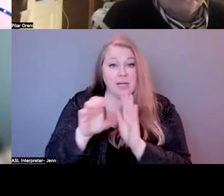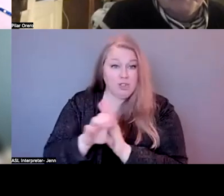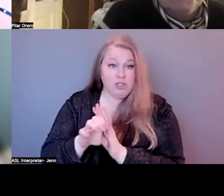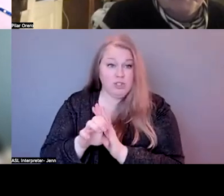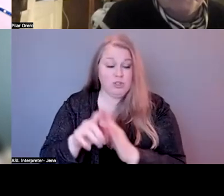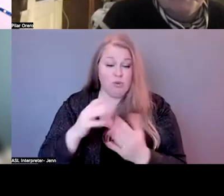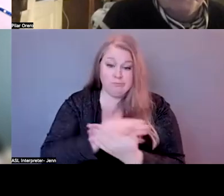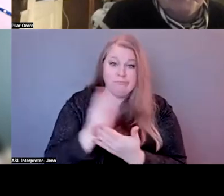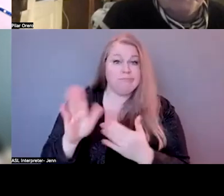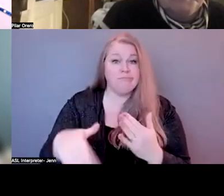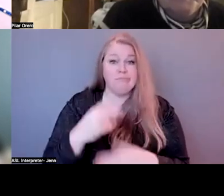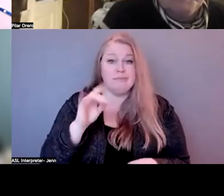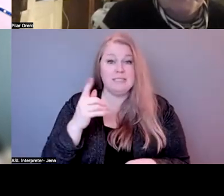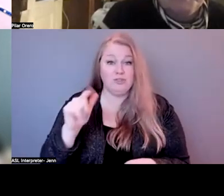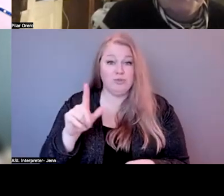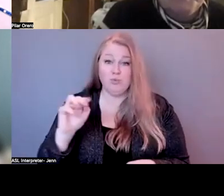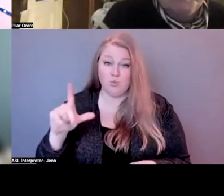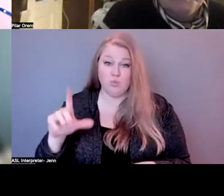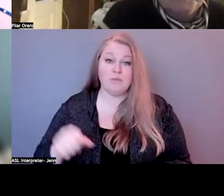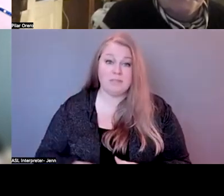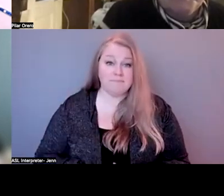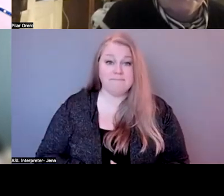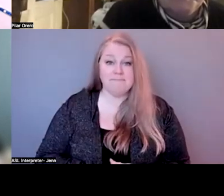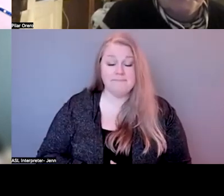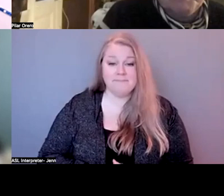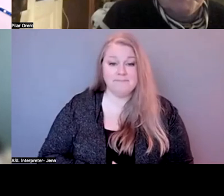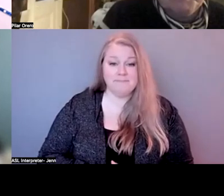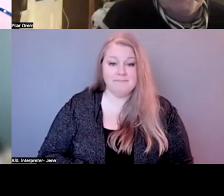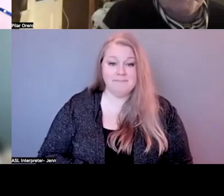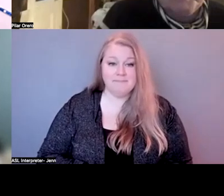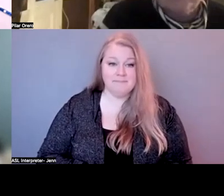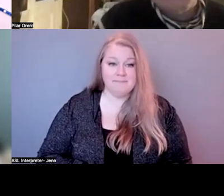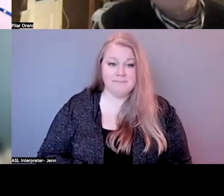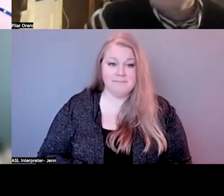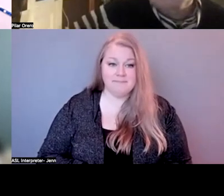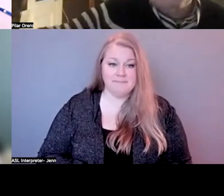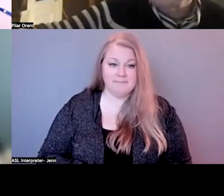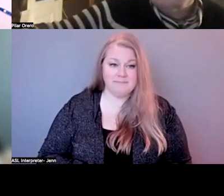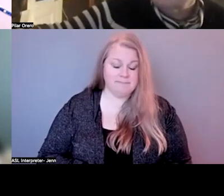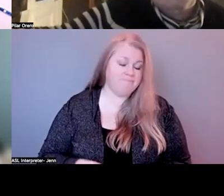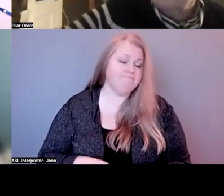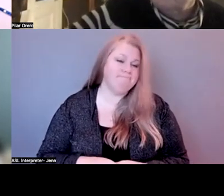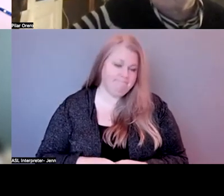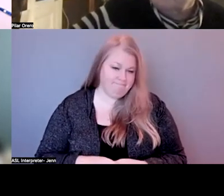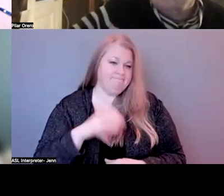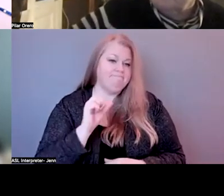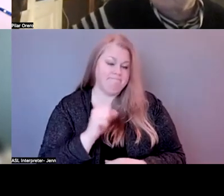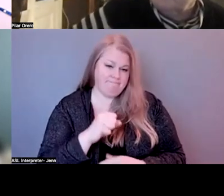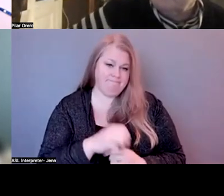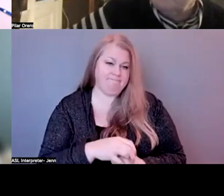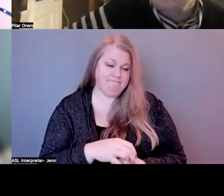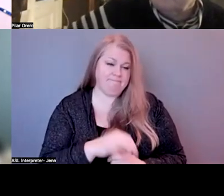digital tools. >>CHRISTINE HEMPHILL: I think that -- you know, that the gaps that exist